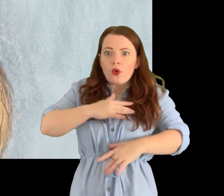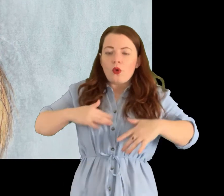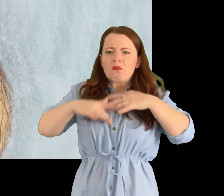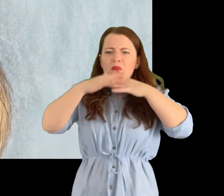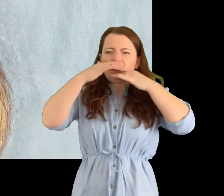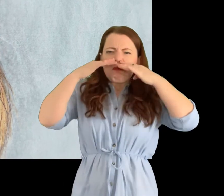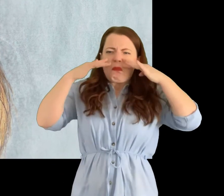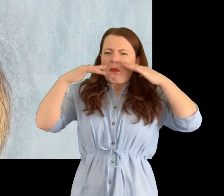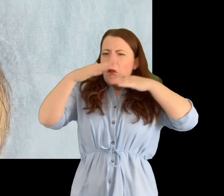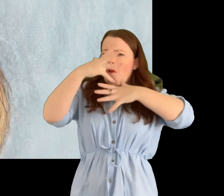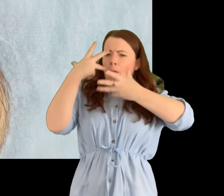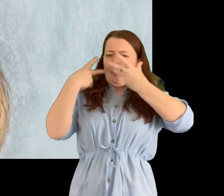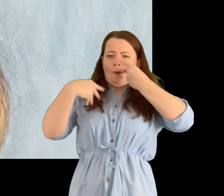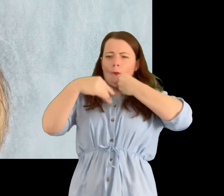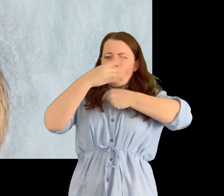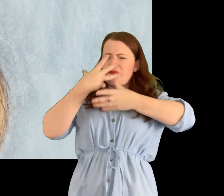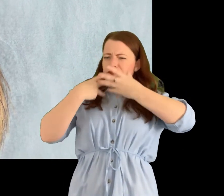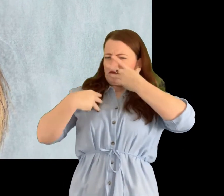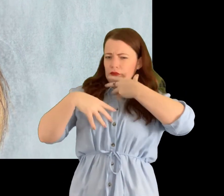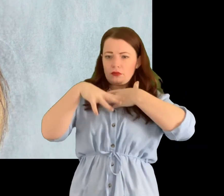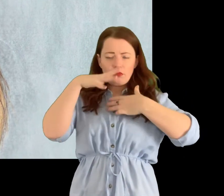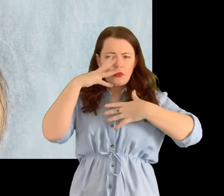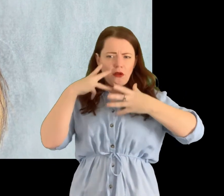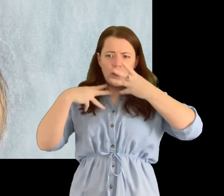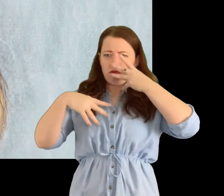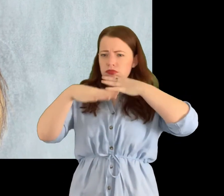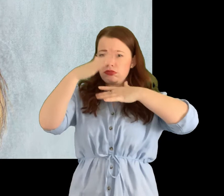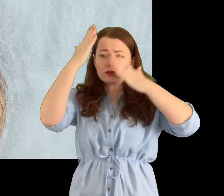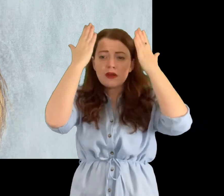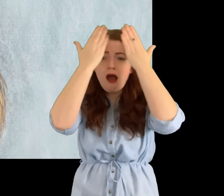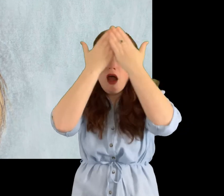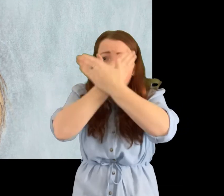Up into their nostrils Consuming them in deepest darkness